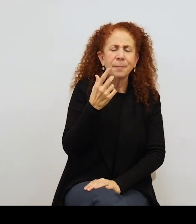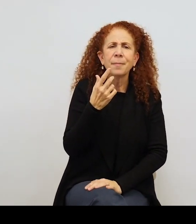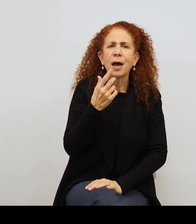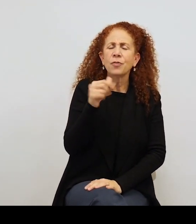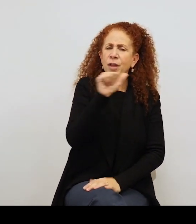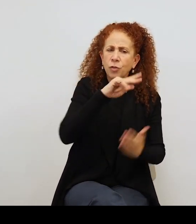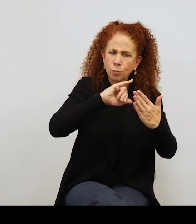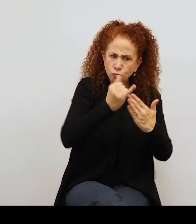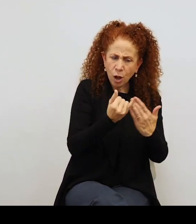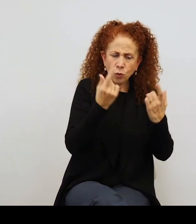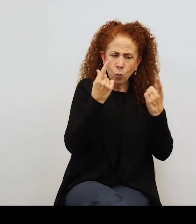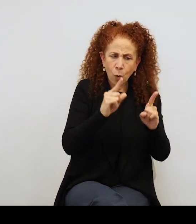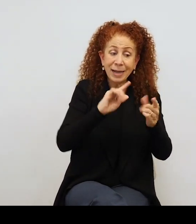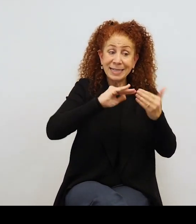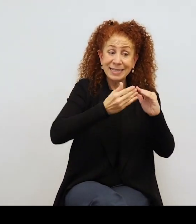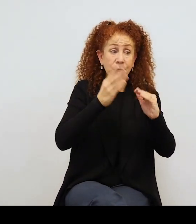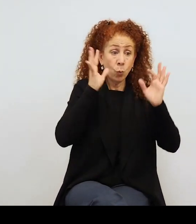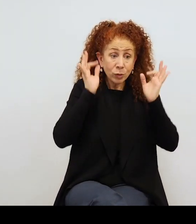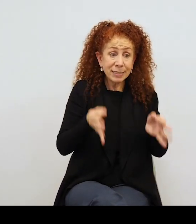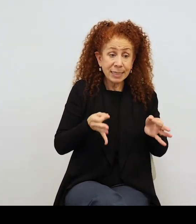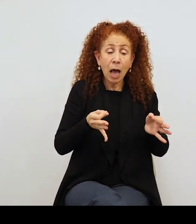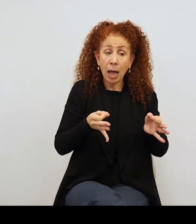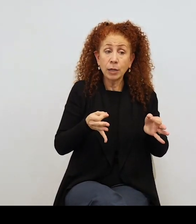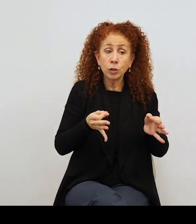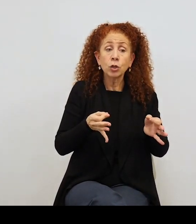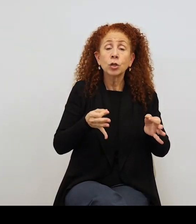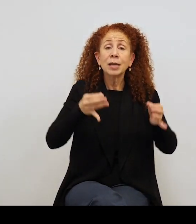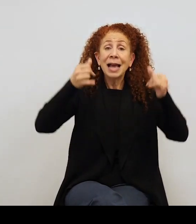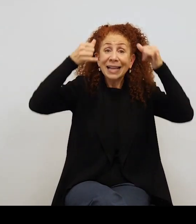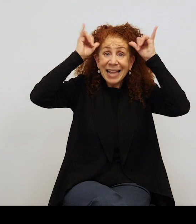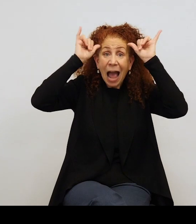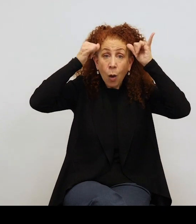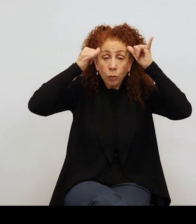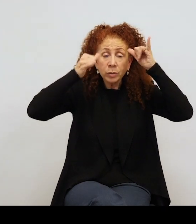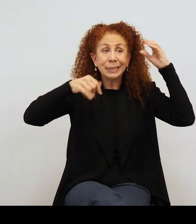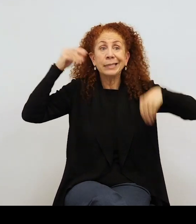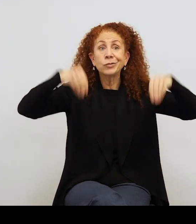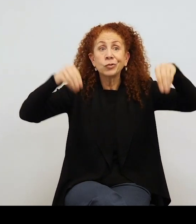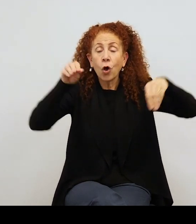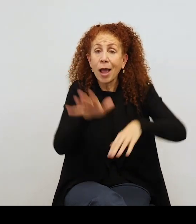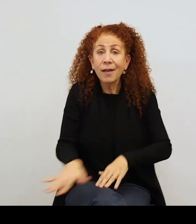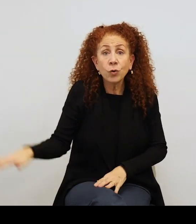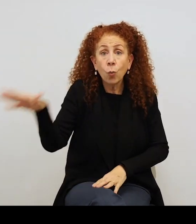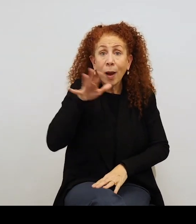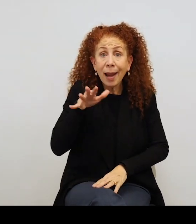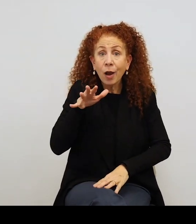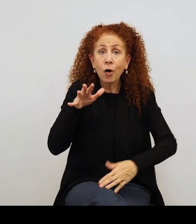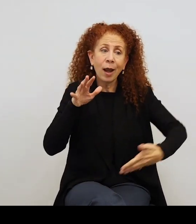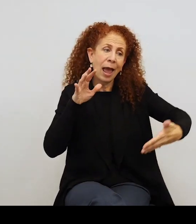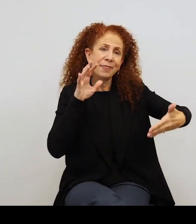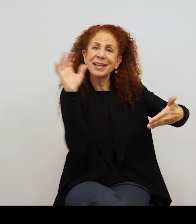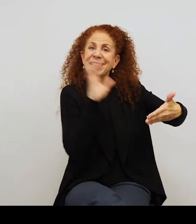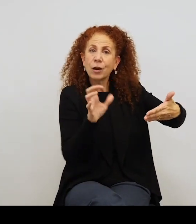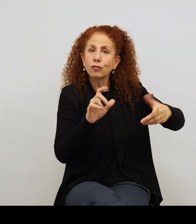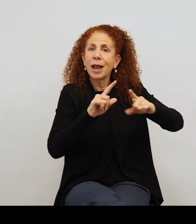where a city will decide to install cows everywhere and have them decorated in different ways, which my friend, the late Douglas